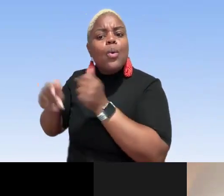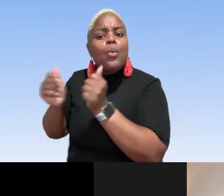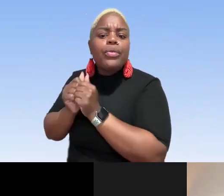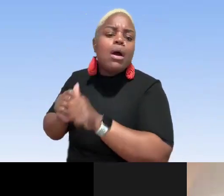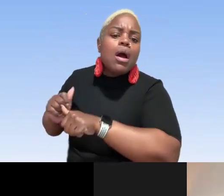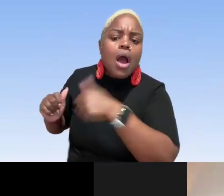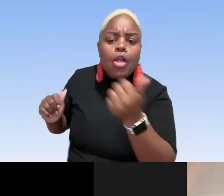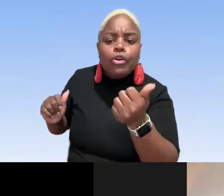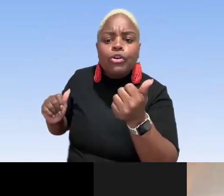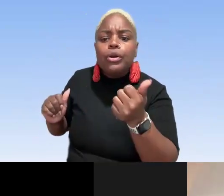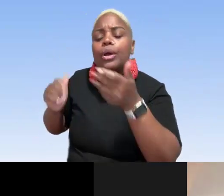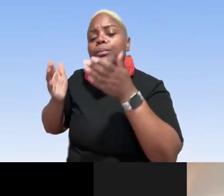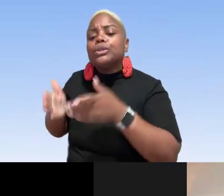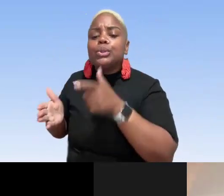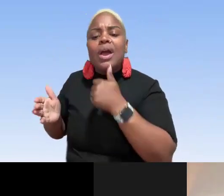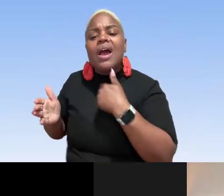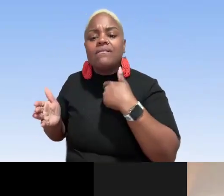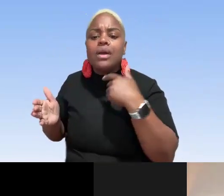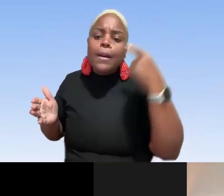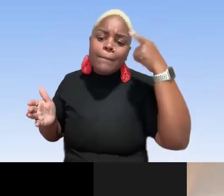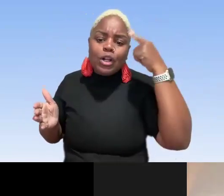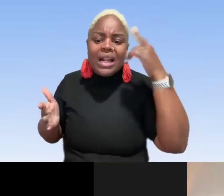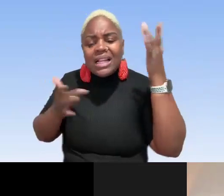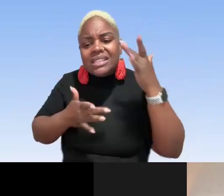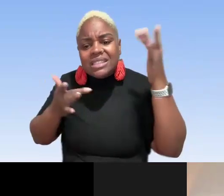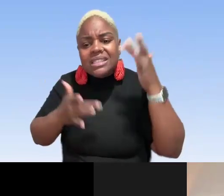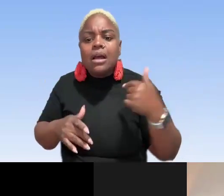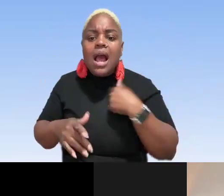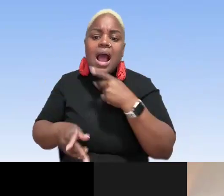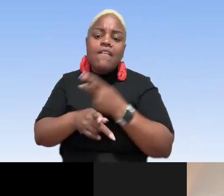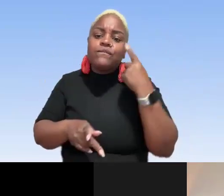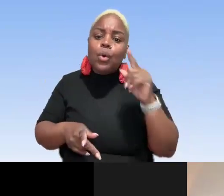I care for an elderly parent, I take care of a child,